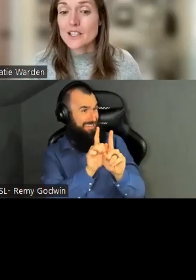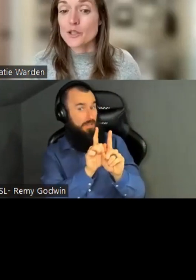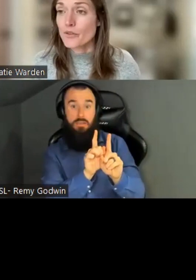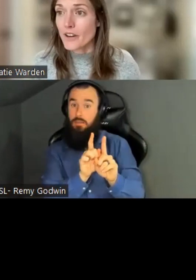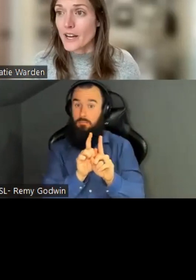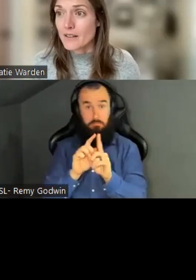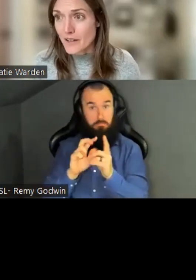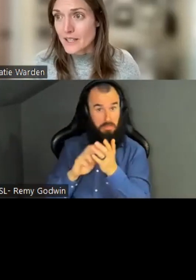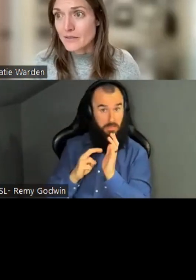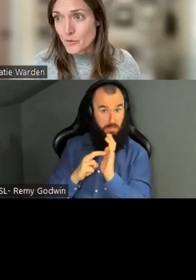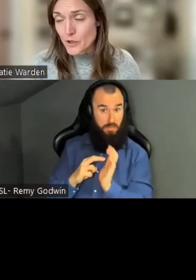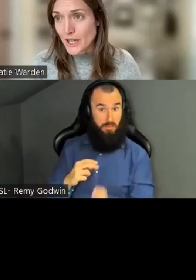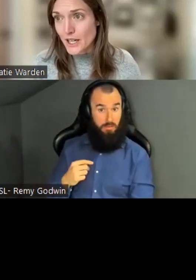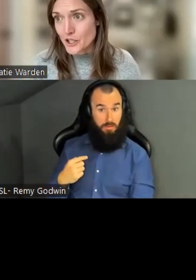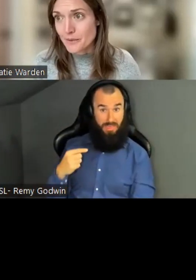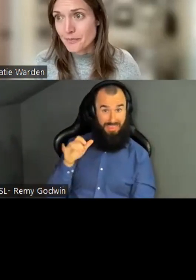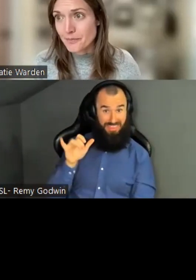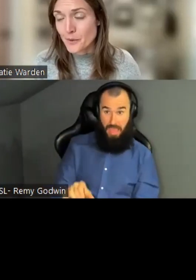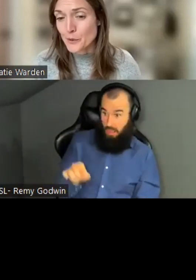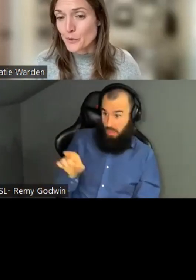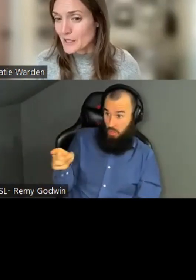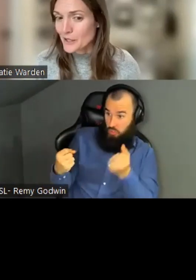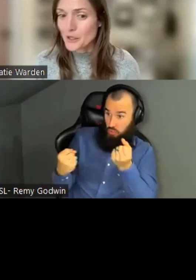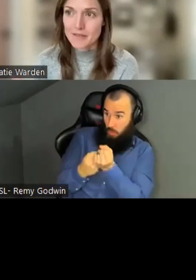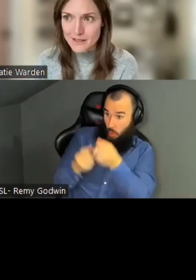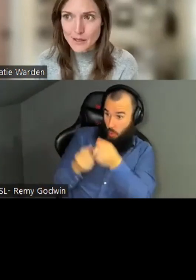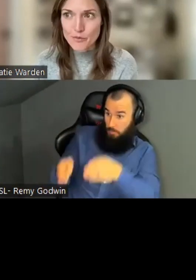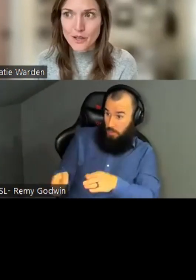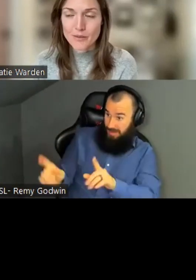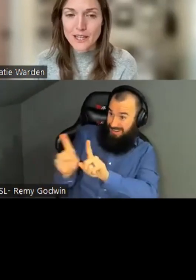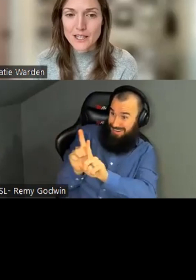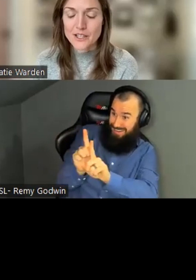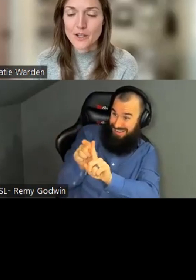to provide effective communication, right? We still have a separate obligation there.